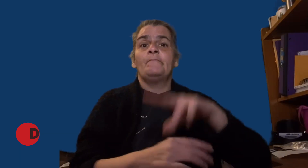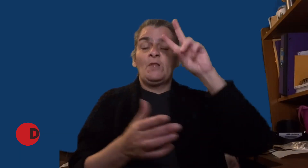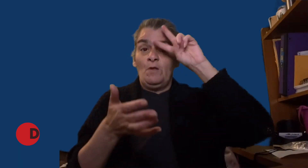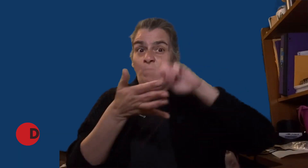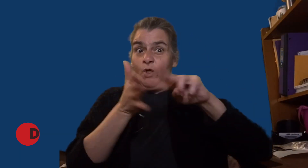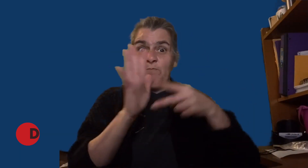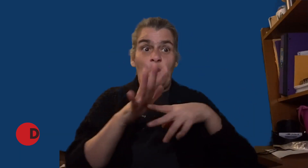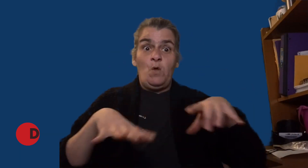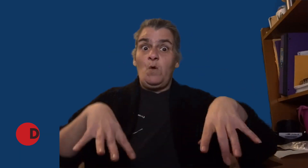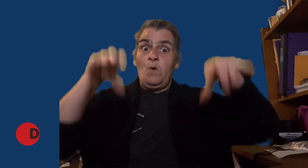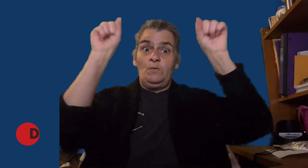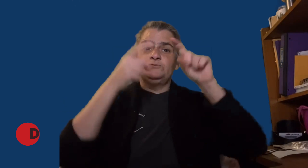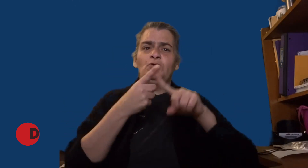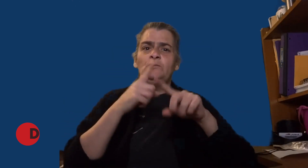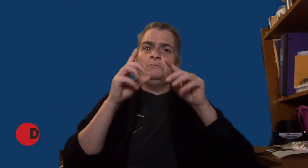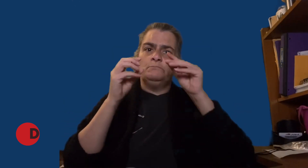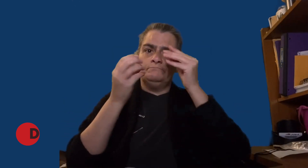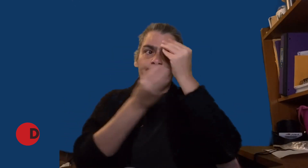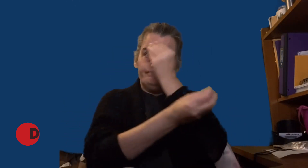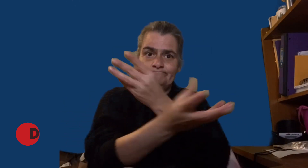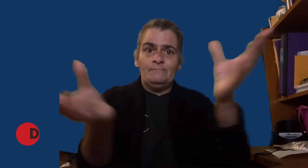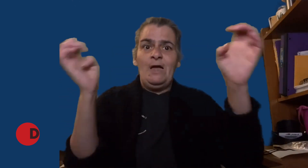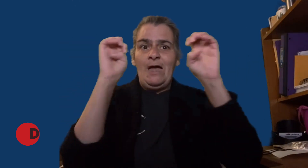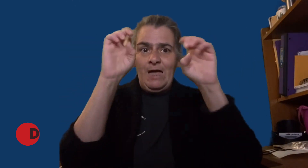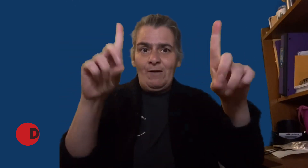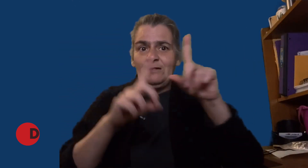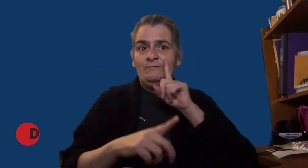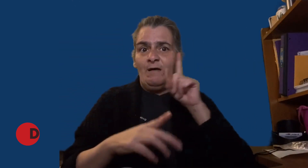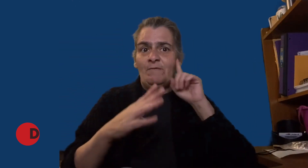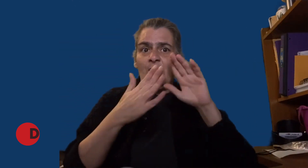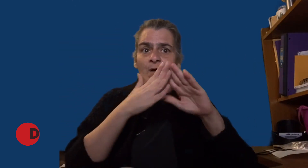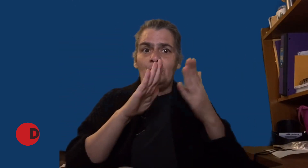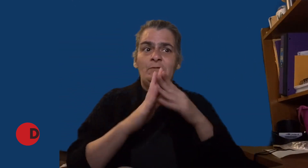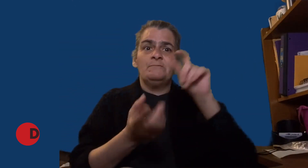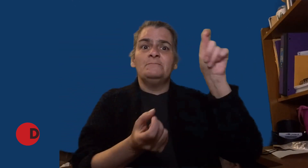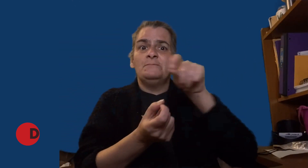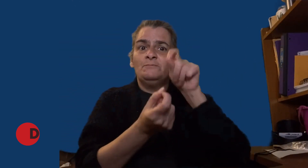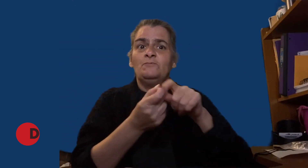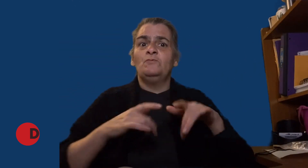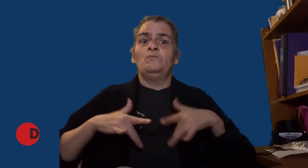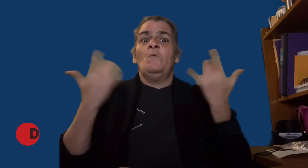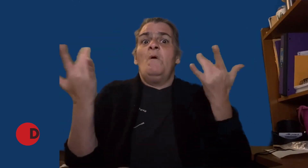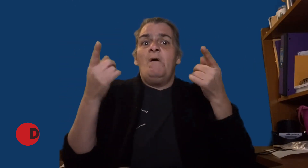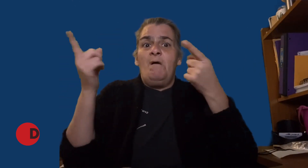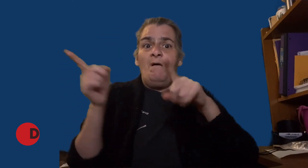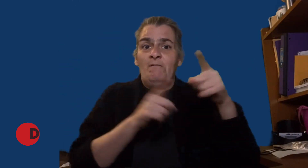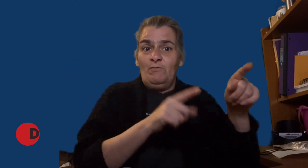To educate the deaf community what exactly is going on with all